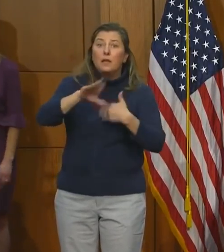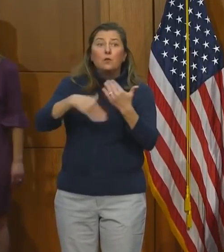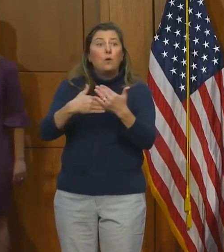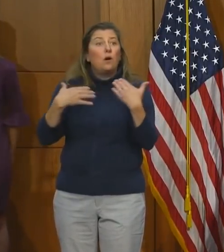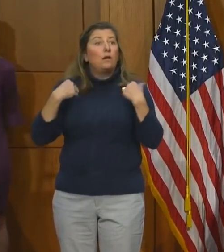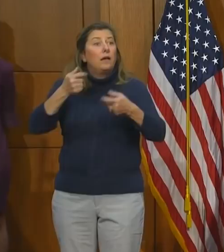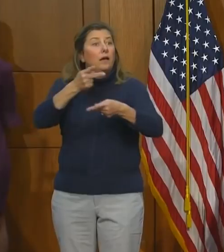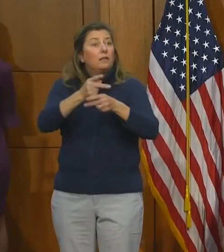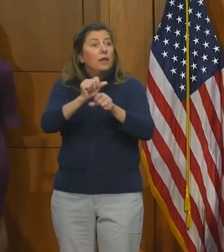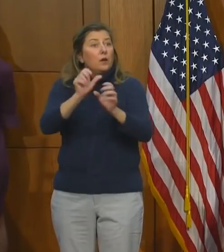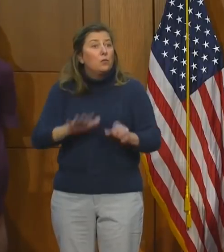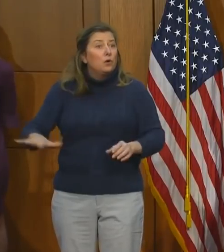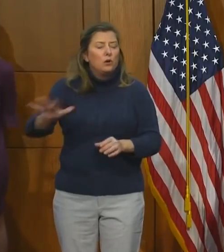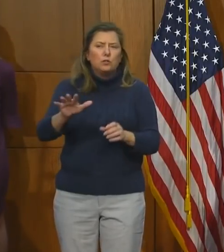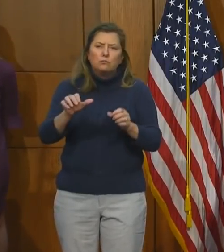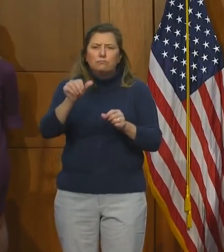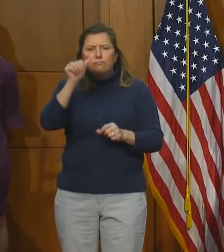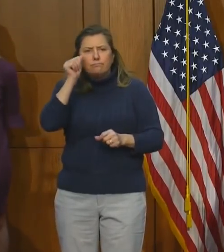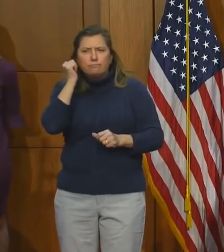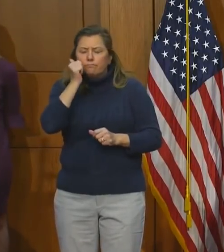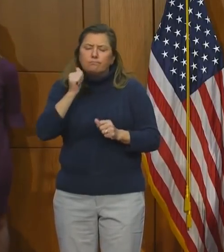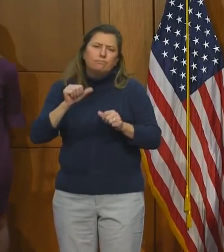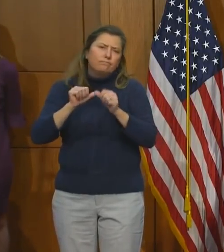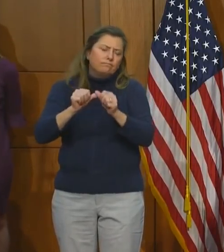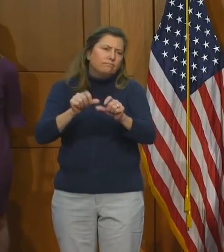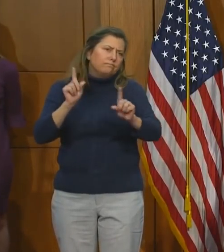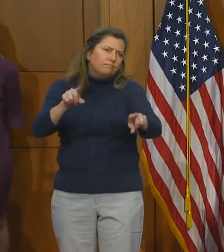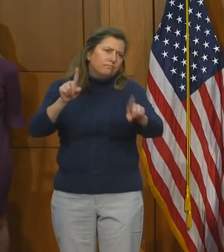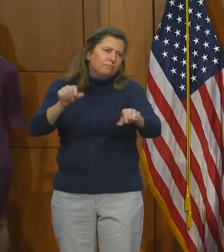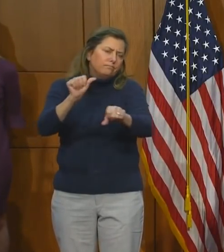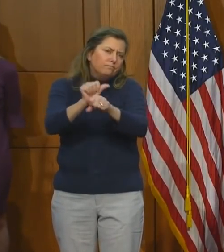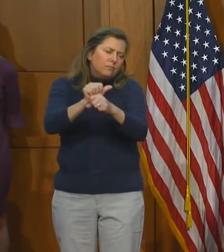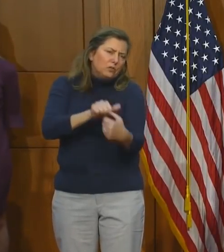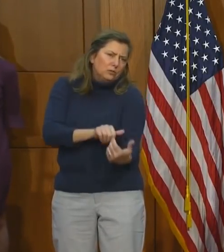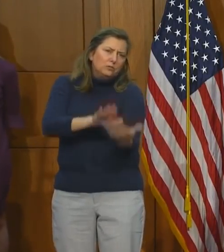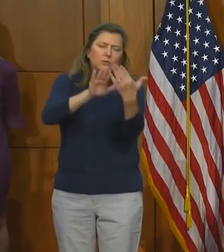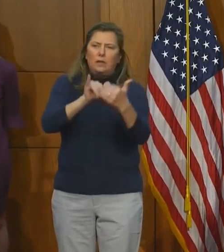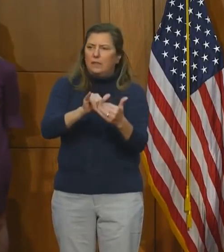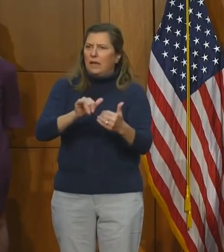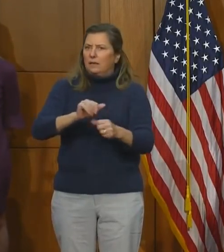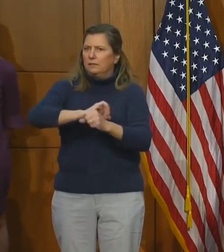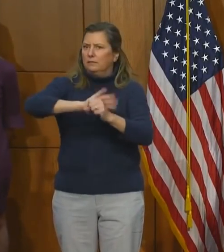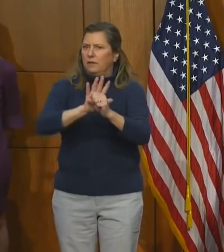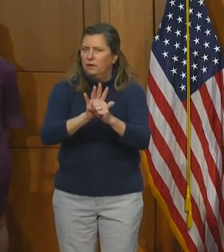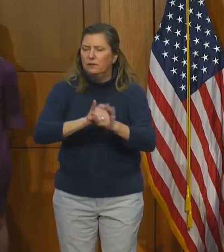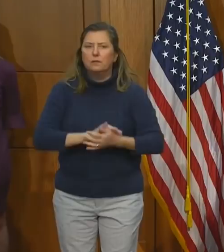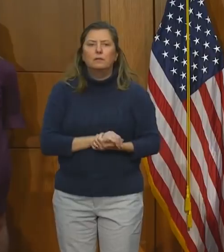TODAY. AND FOR YOUR COMMITMENT TO ADDRESSING THIS PANDEMIC ALSO THANK YOU TO ALL OF THE HEALTH CARE WORKERS TO CONTINUE